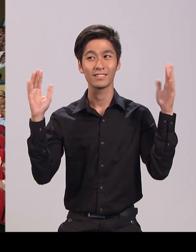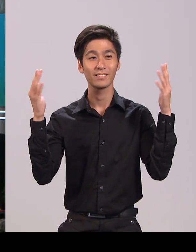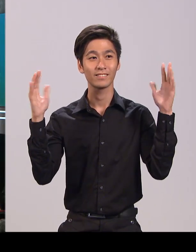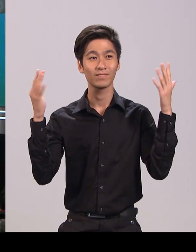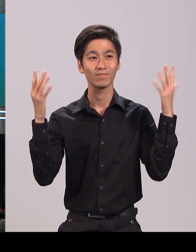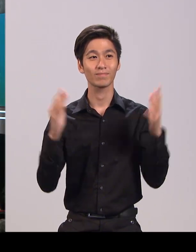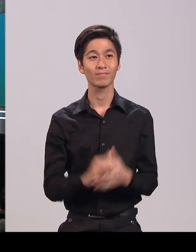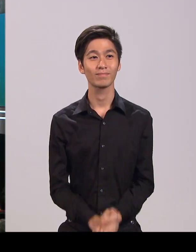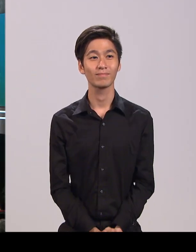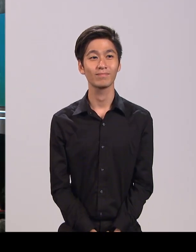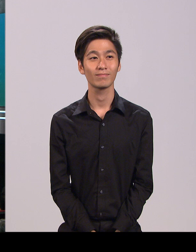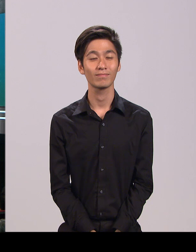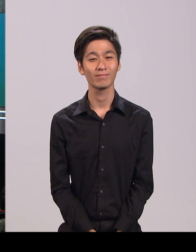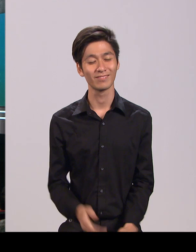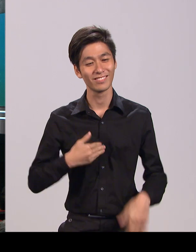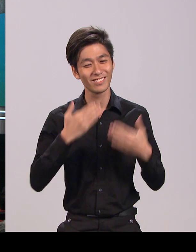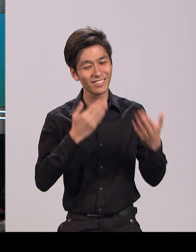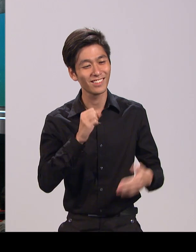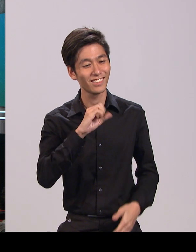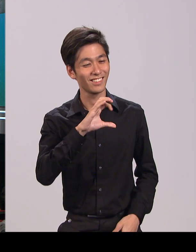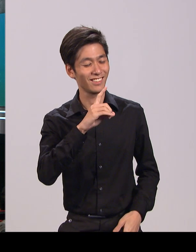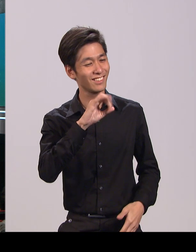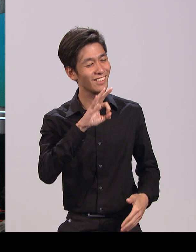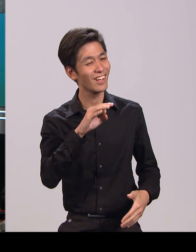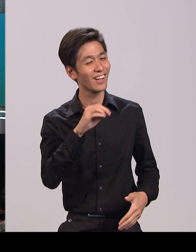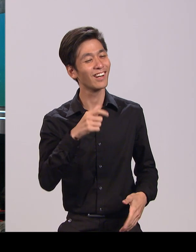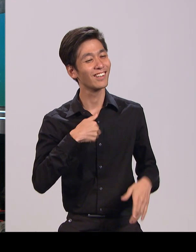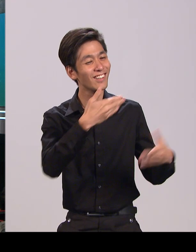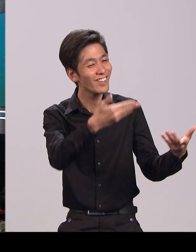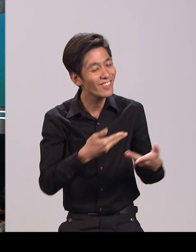I should say thank you to them because I invited them here as guests and they came to treat me just now.